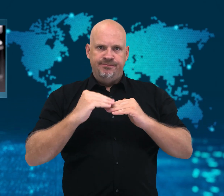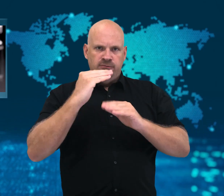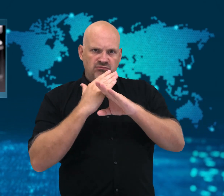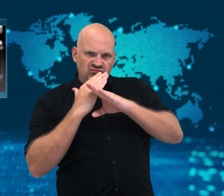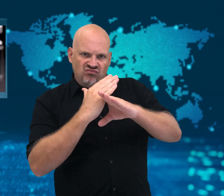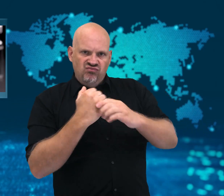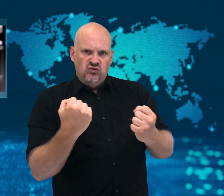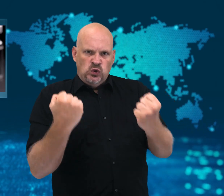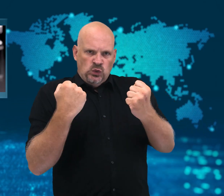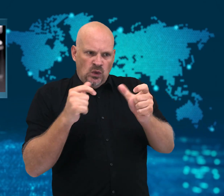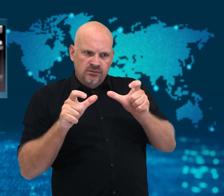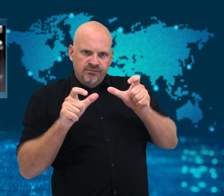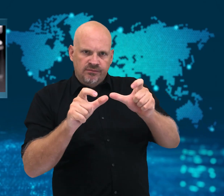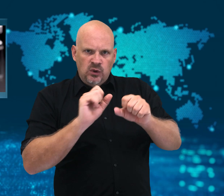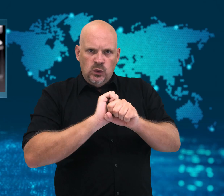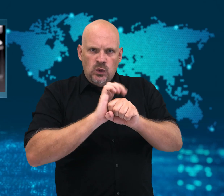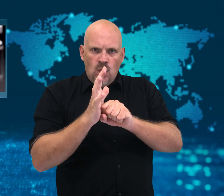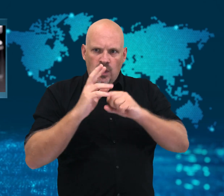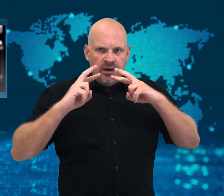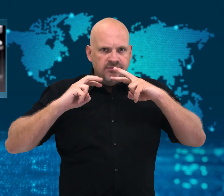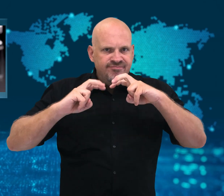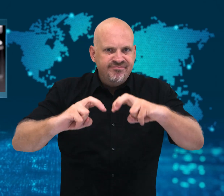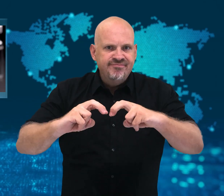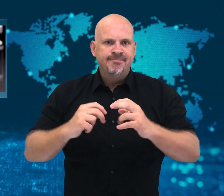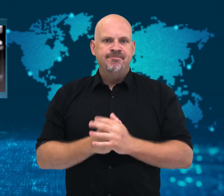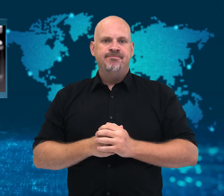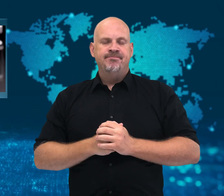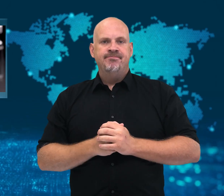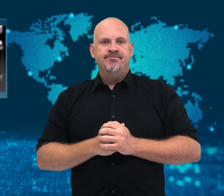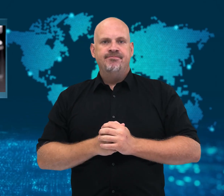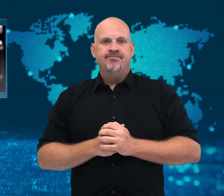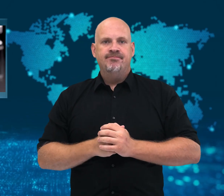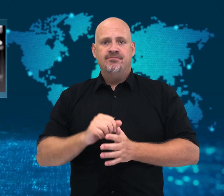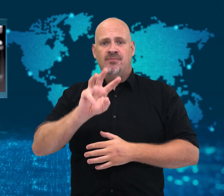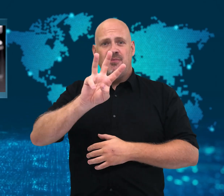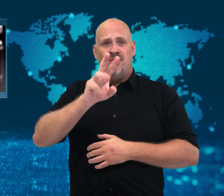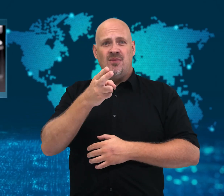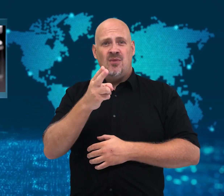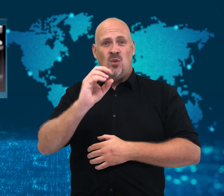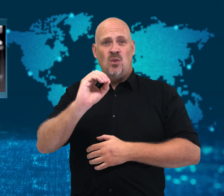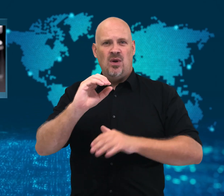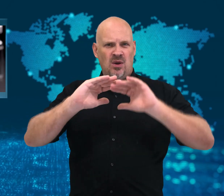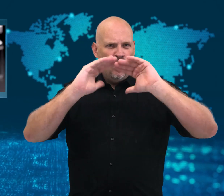The World Health Organization (WHO) is urging